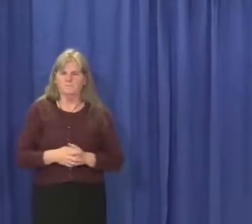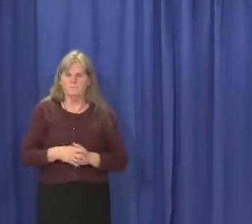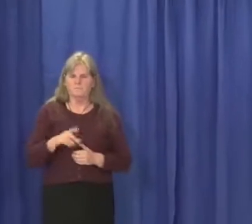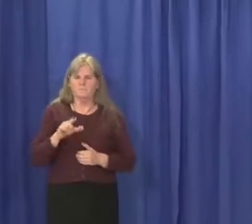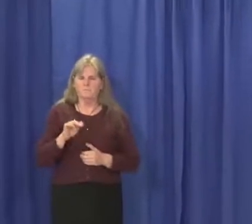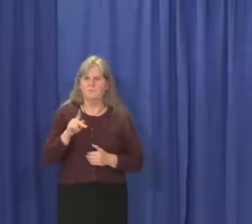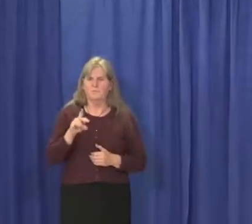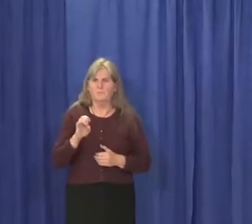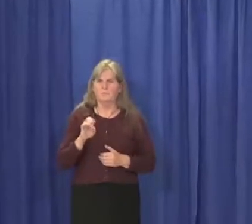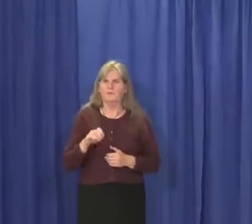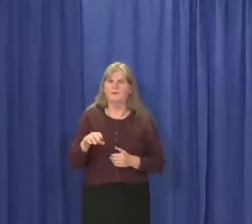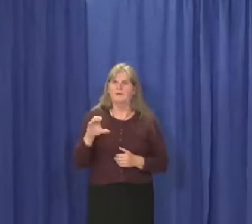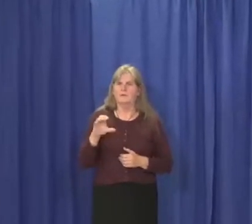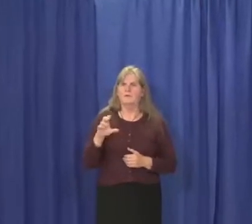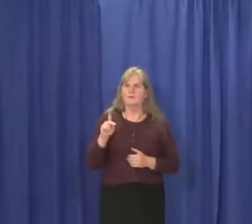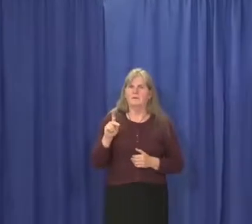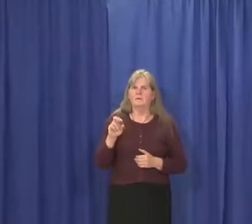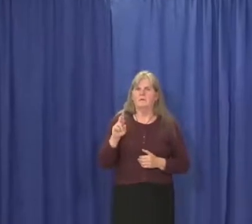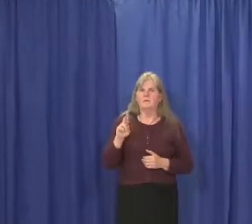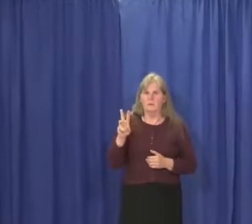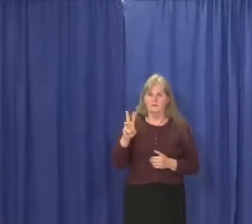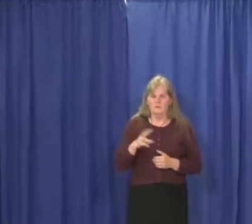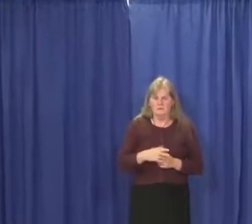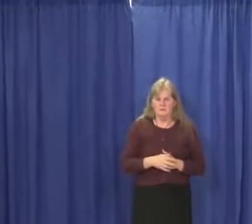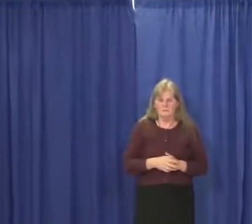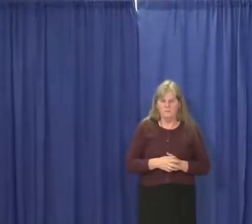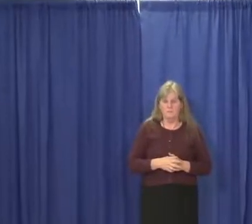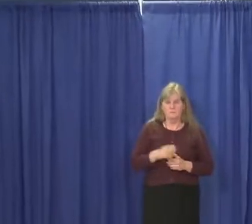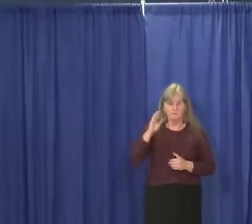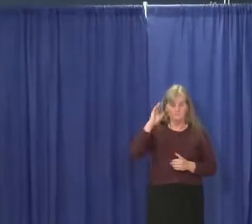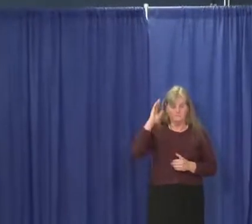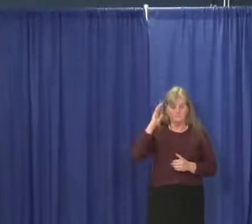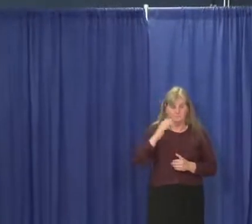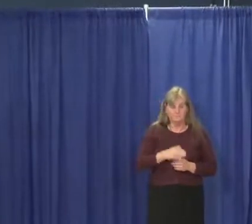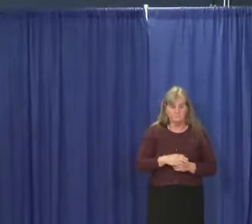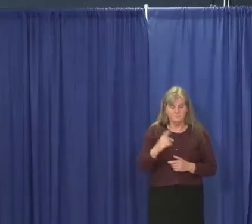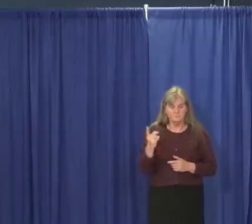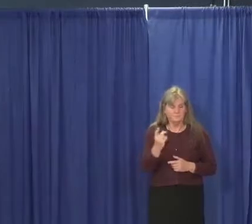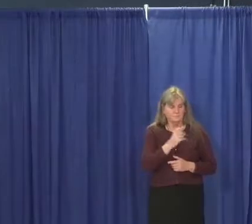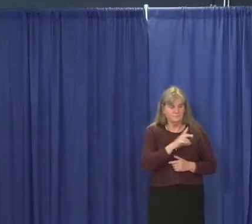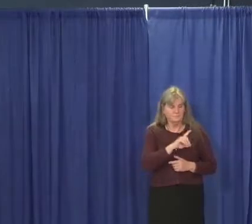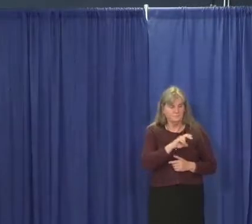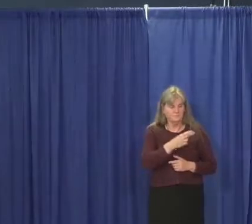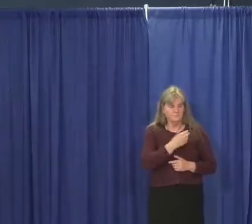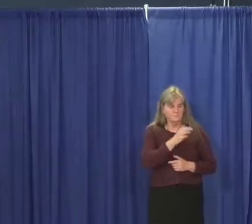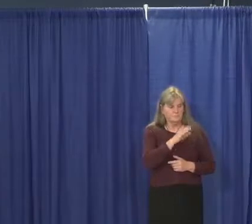from CK RW. Reporter: I am wondering if